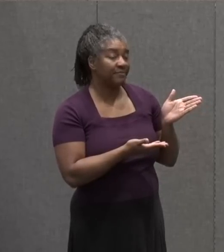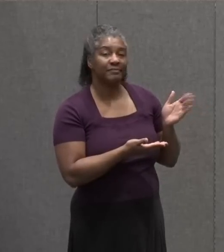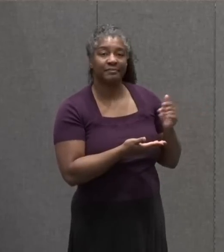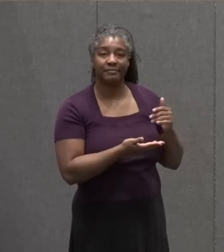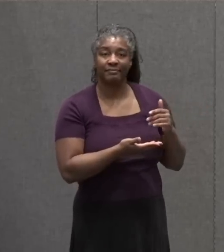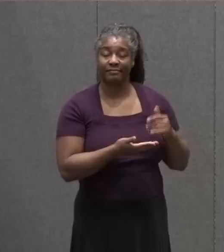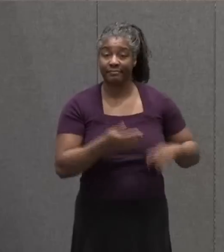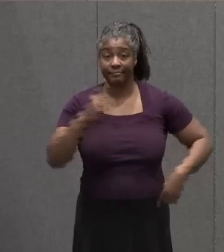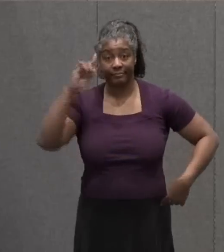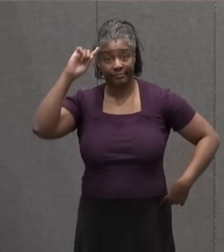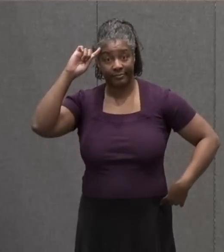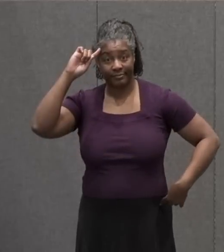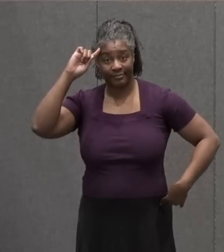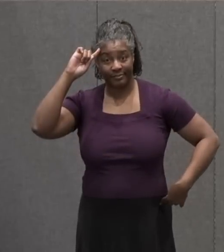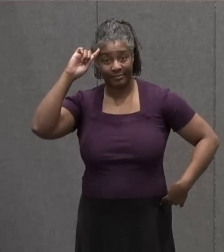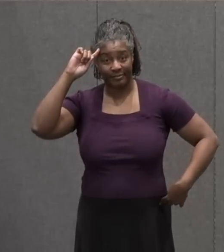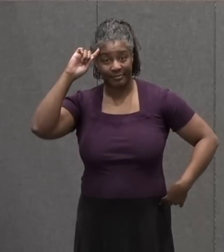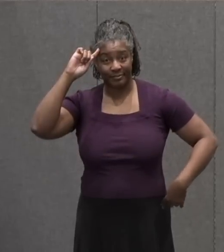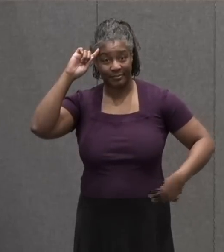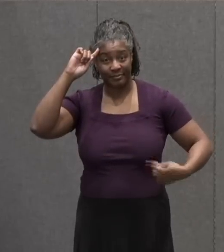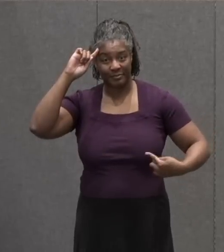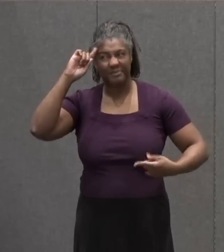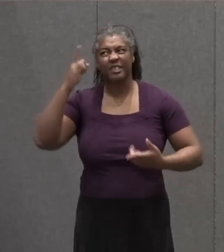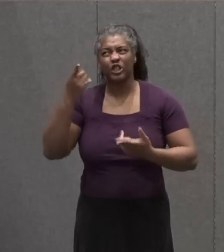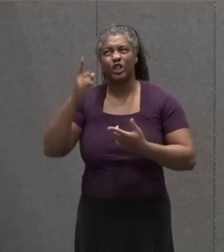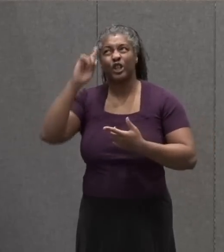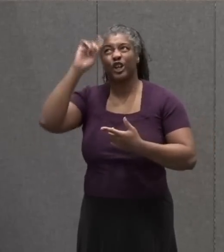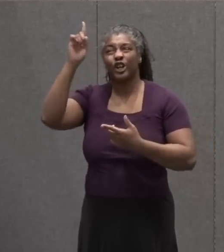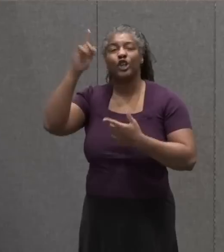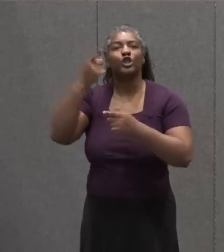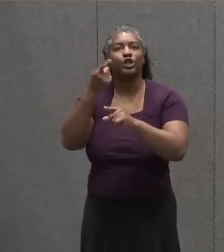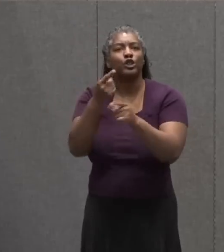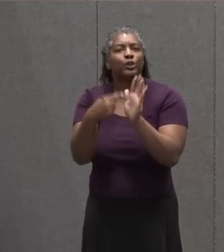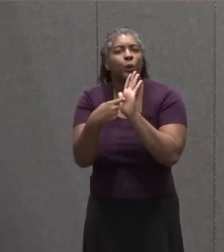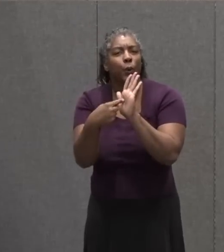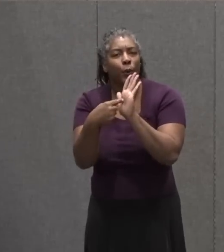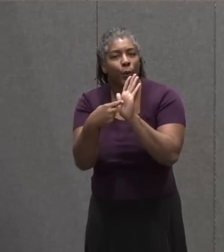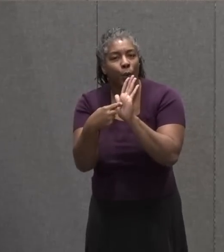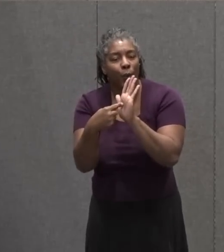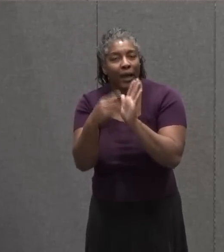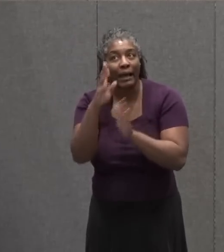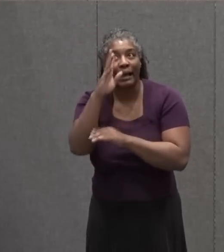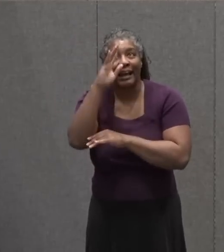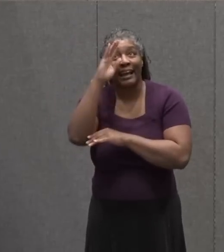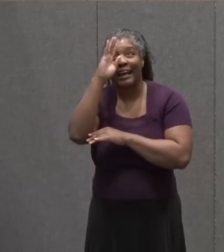If you are playing with somebody else at home, you can have them guess what your word was.